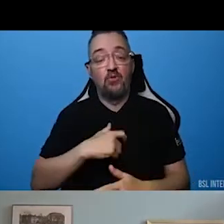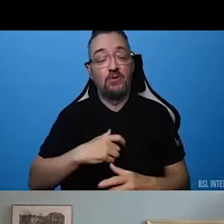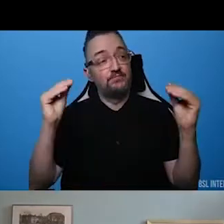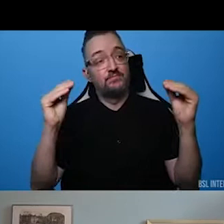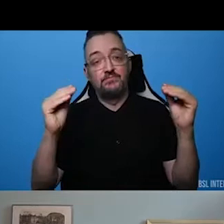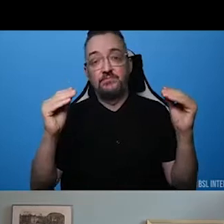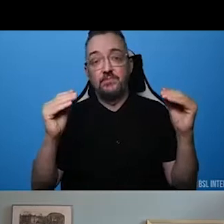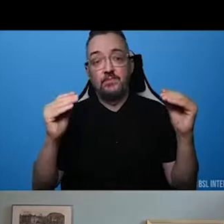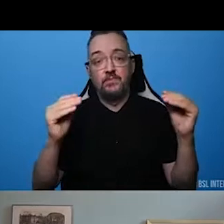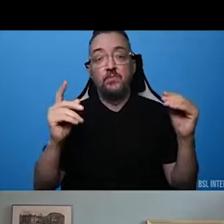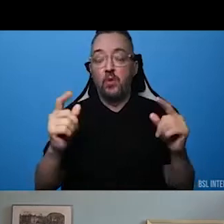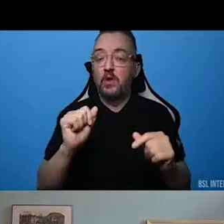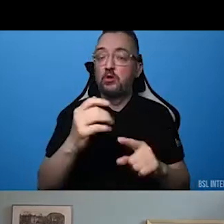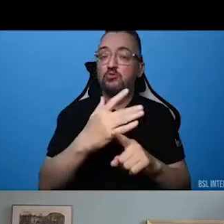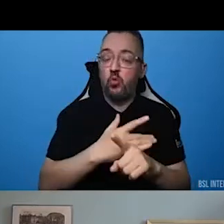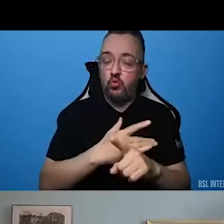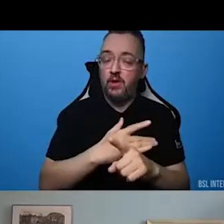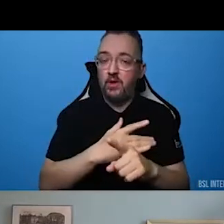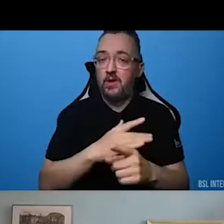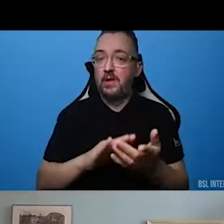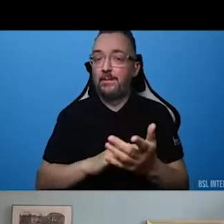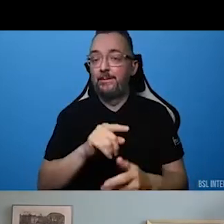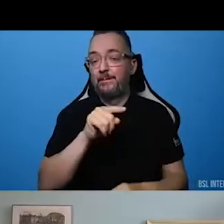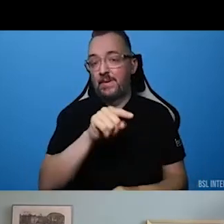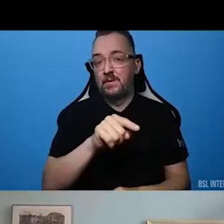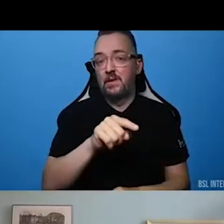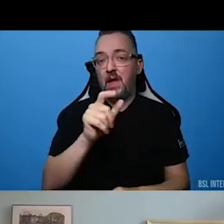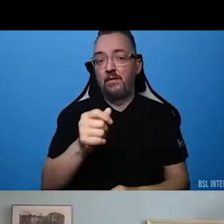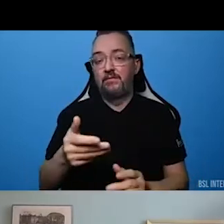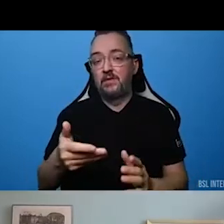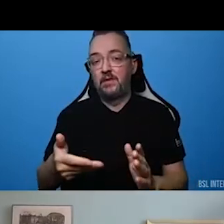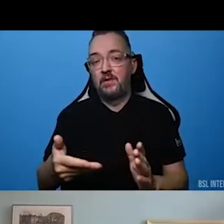So allegorically then this figure suggests an added layer to the harmony,